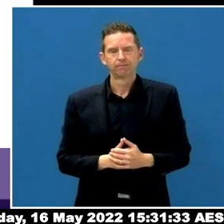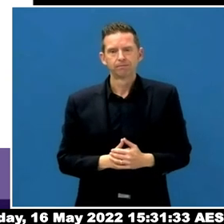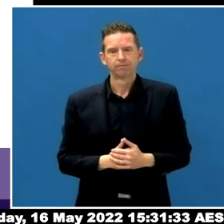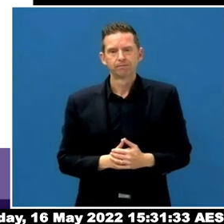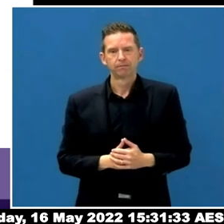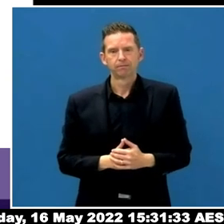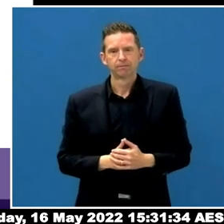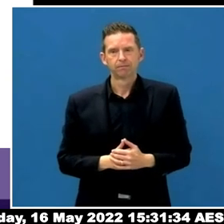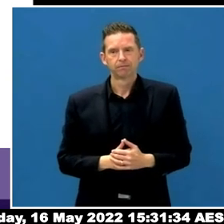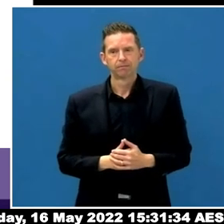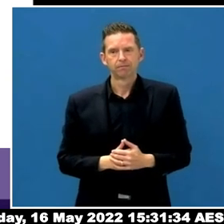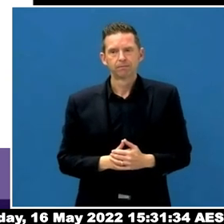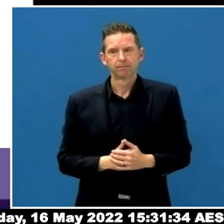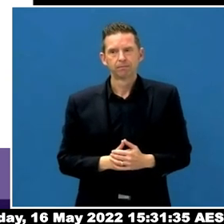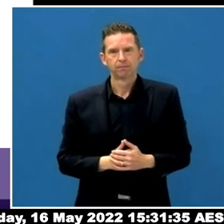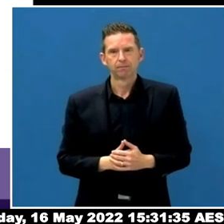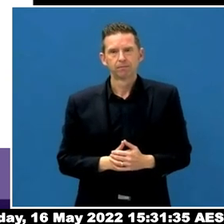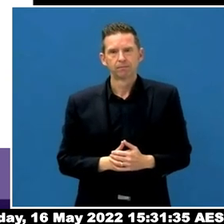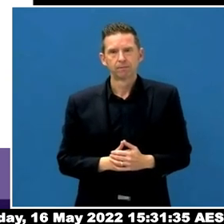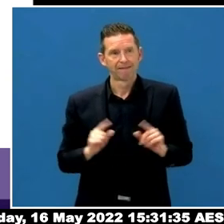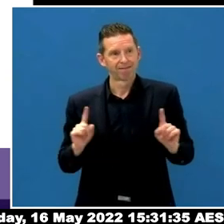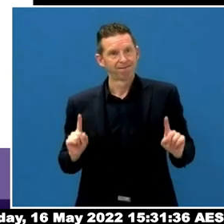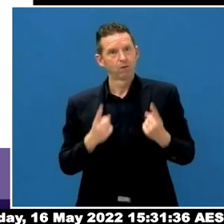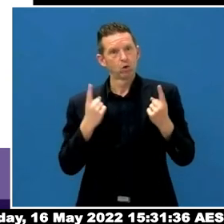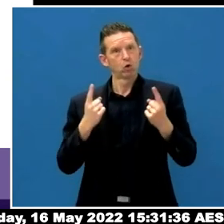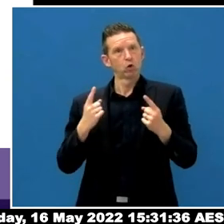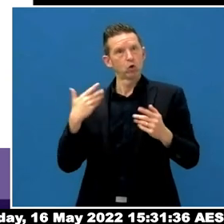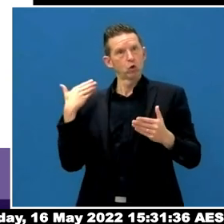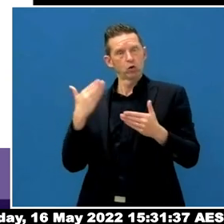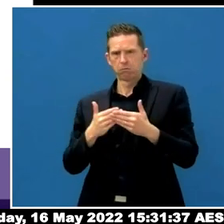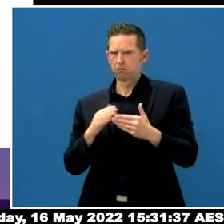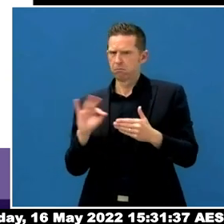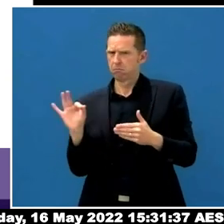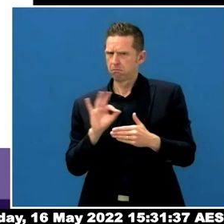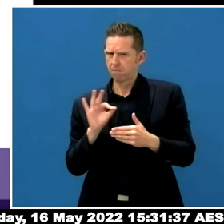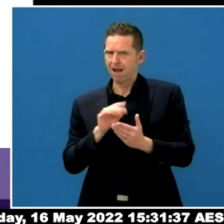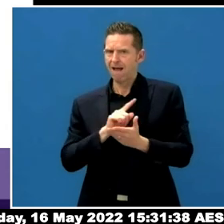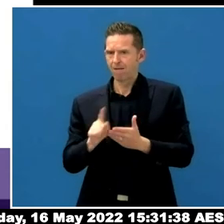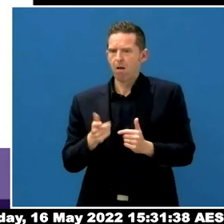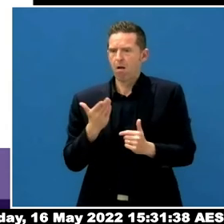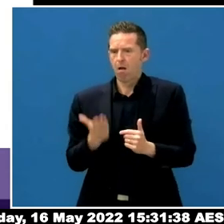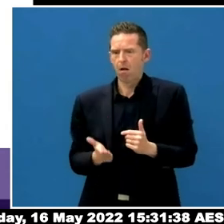Later on, he was charged for daily activities. I see. SUZIE: Depending on what he did.